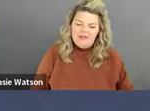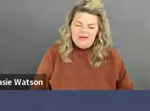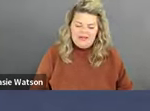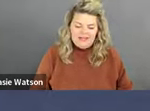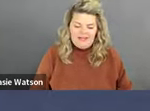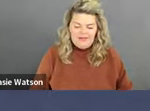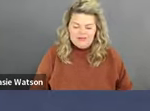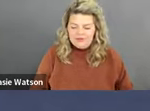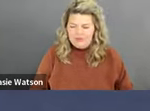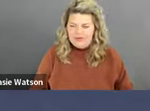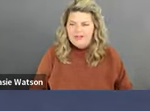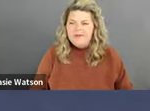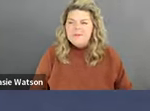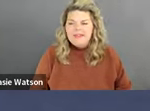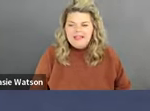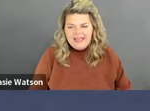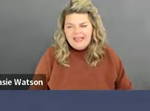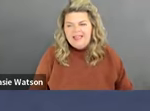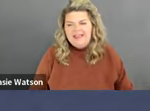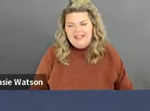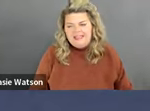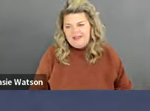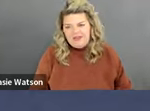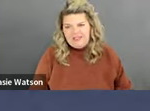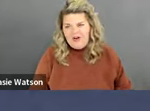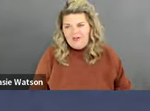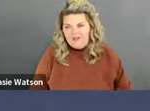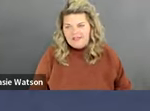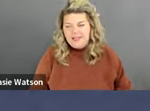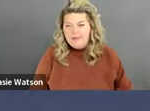the American Sign Language interpreter in the ECRT office.